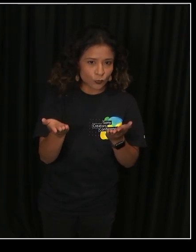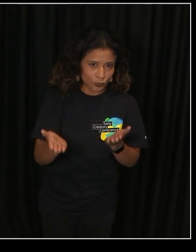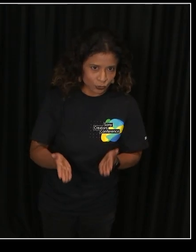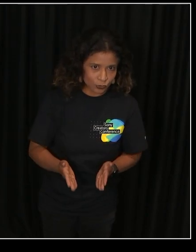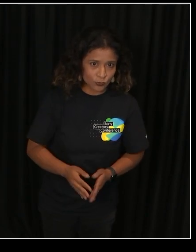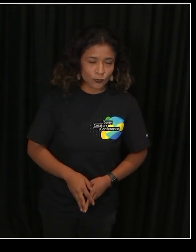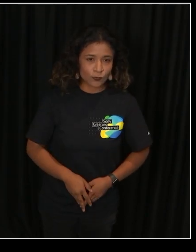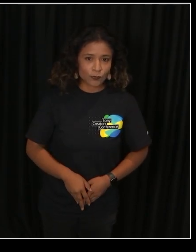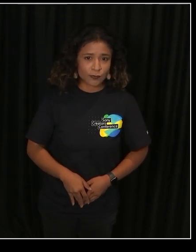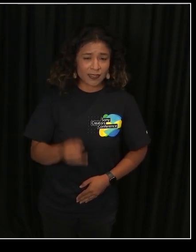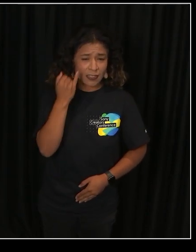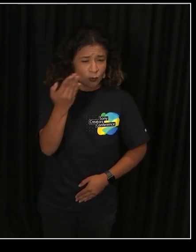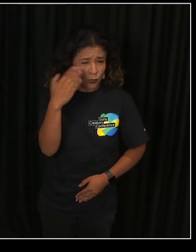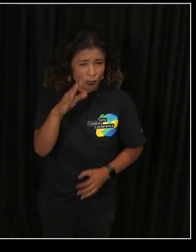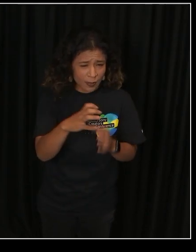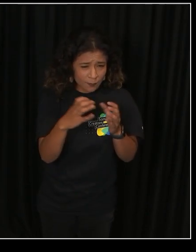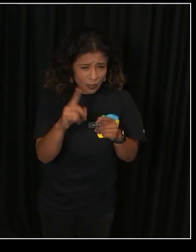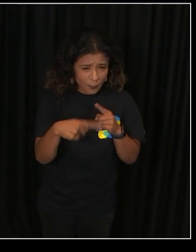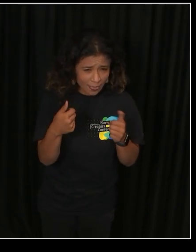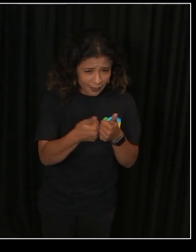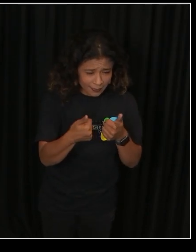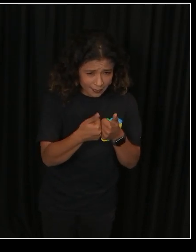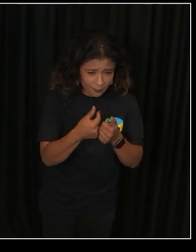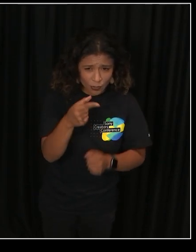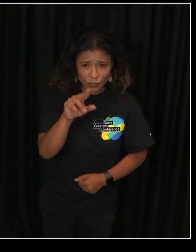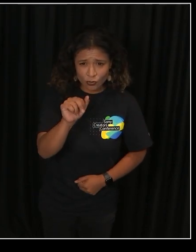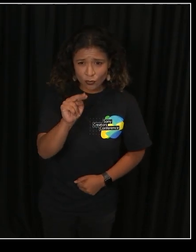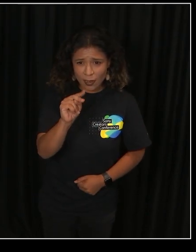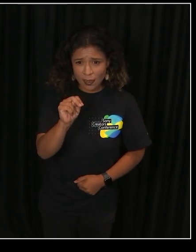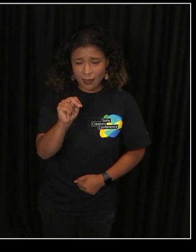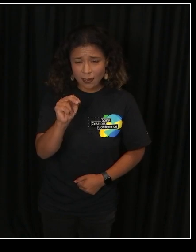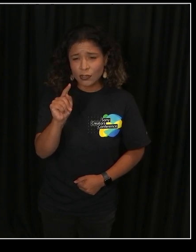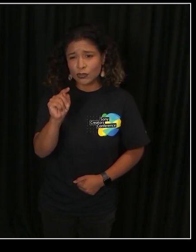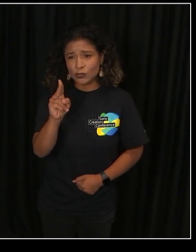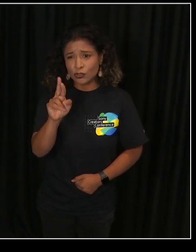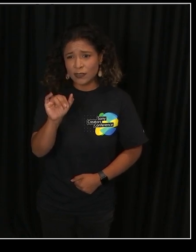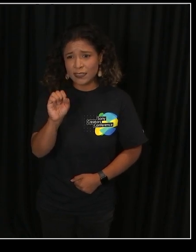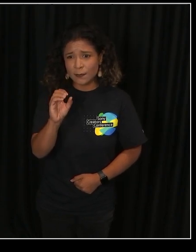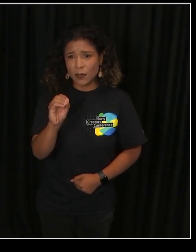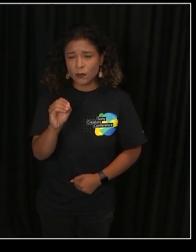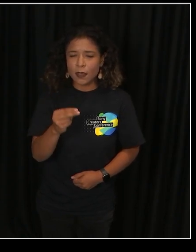If you don't know much about Gran Turismo, it's this very high fidelity, real driving simulator that